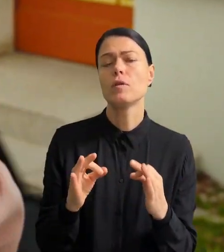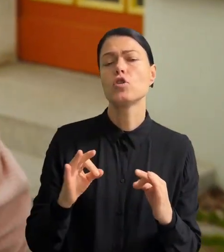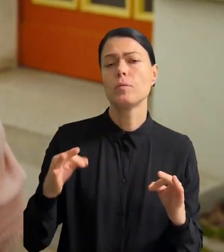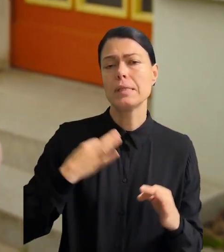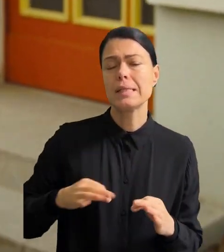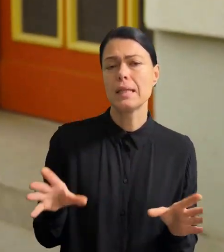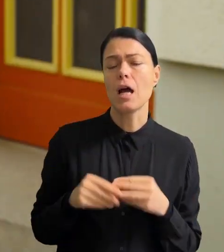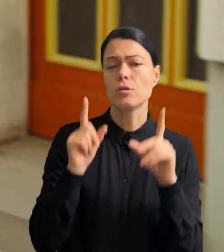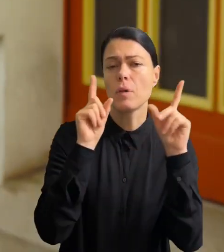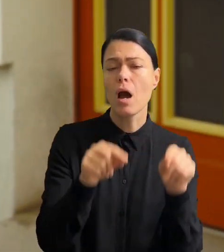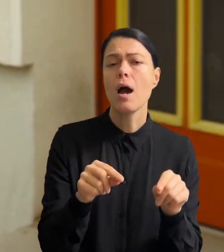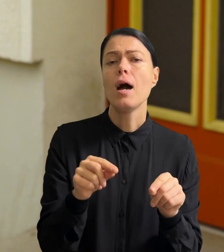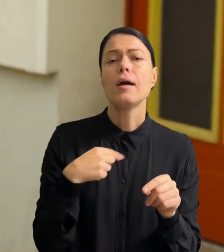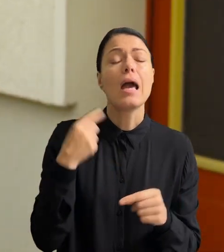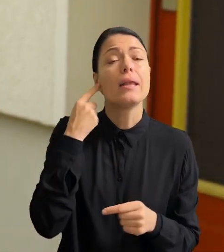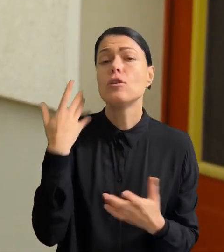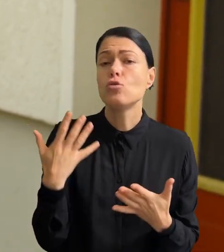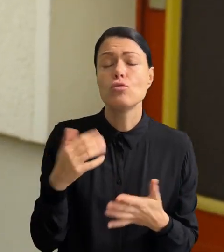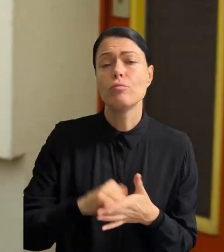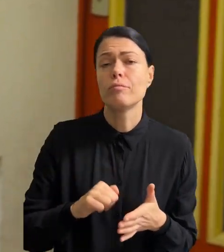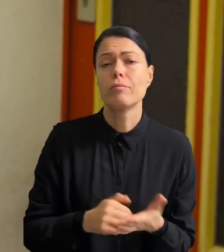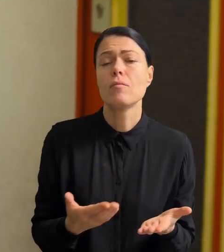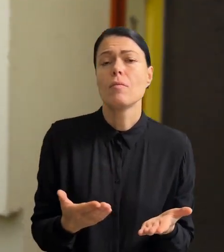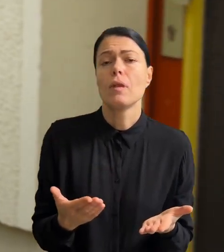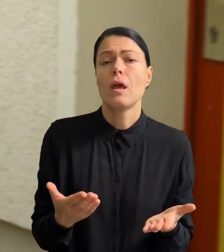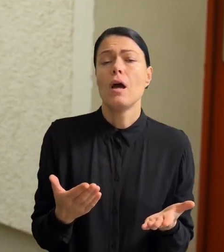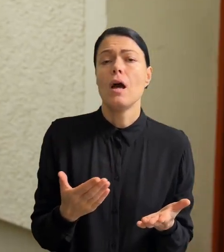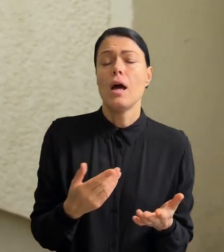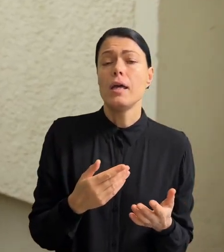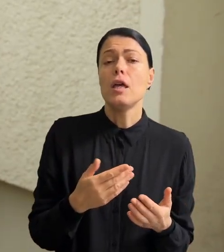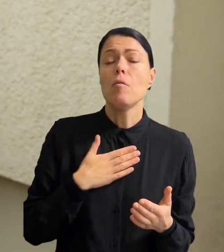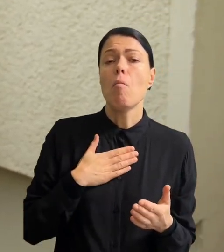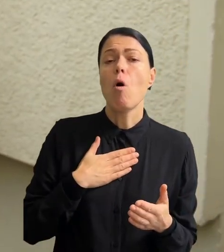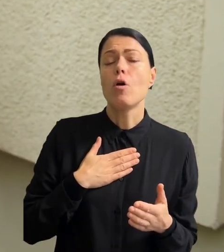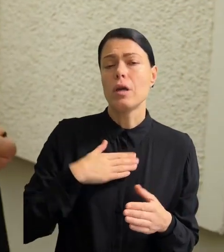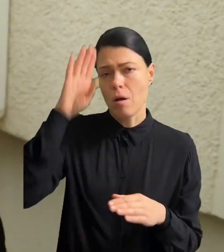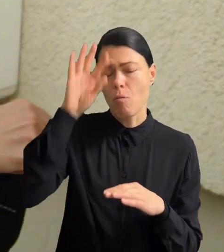Because I can’t hear, and he knows my emotional character.